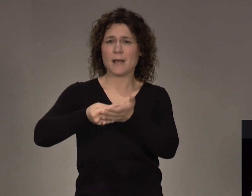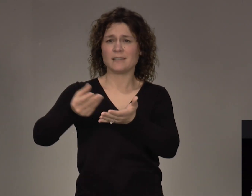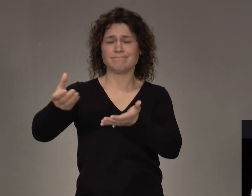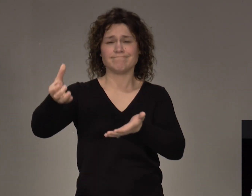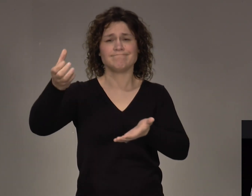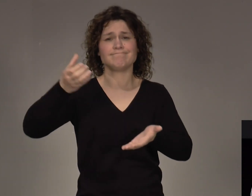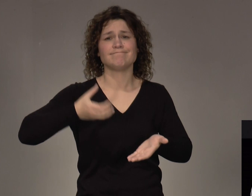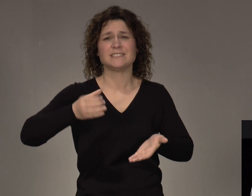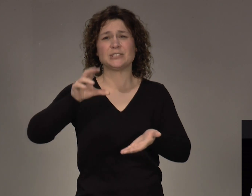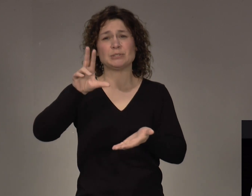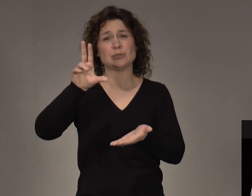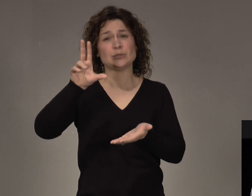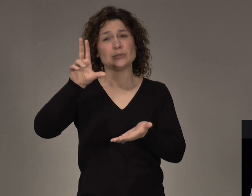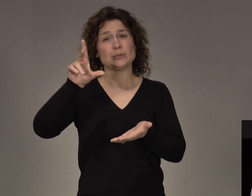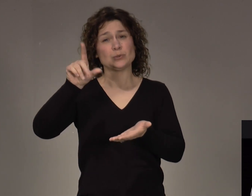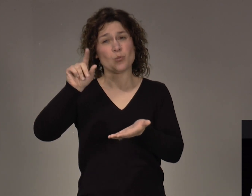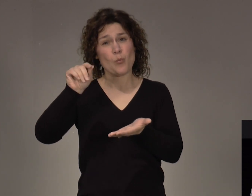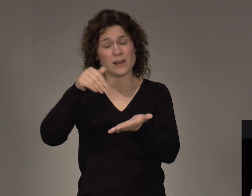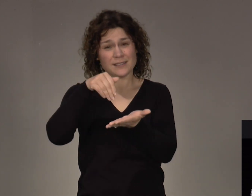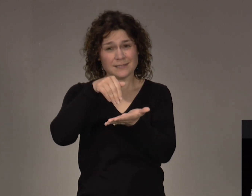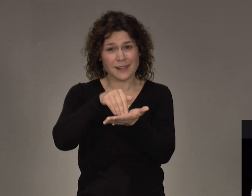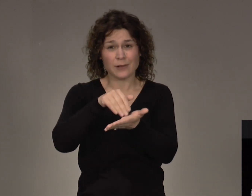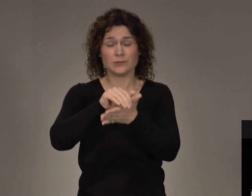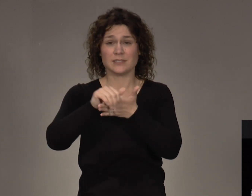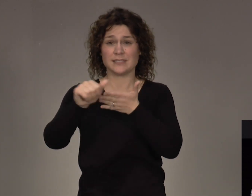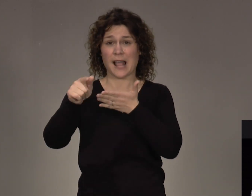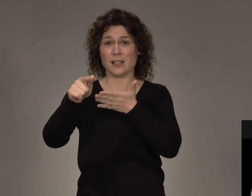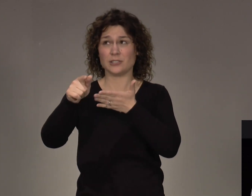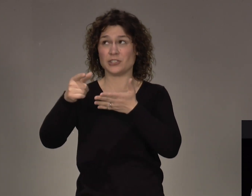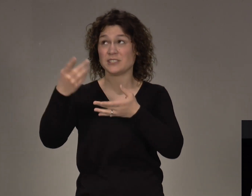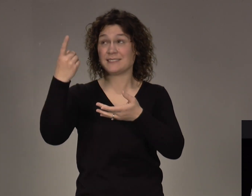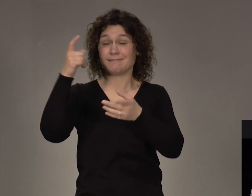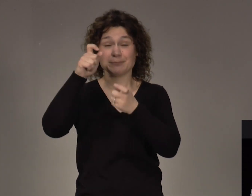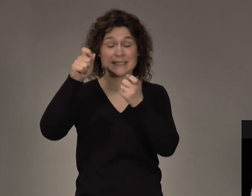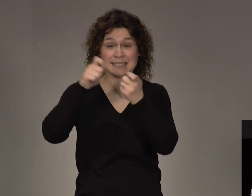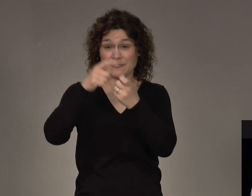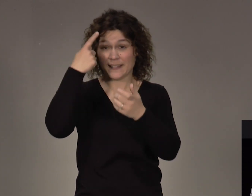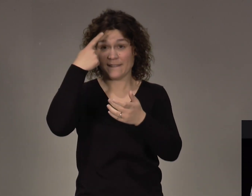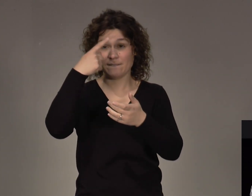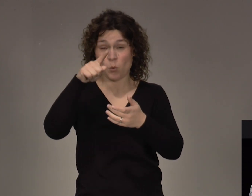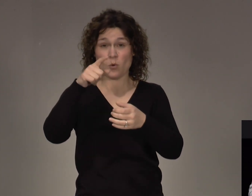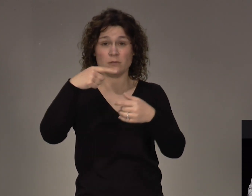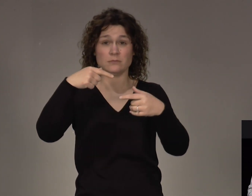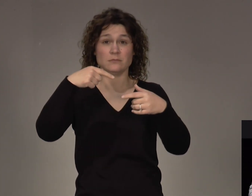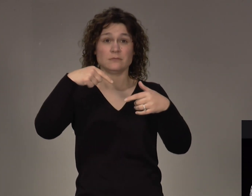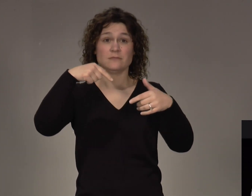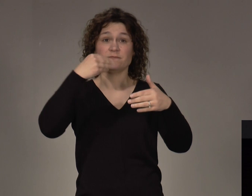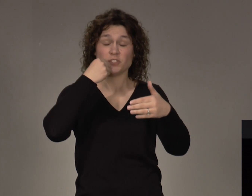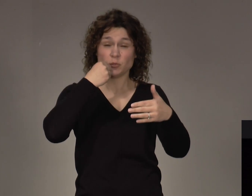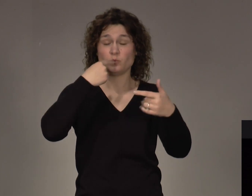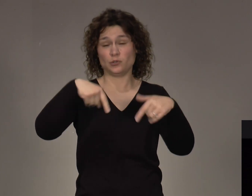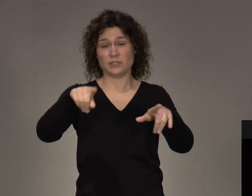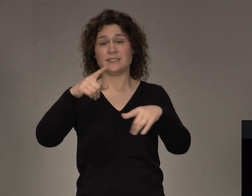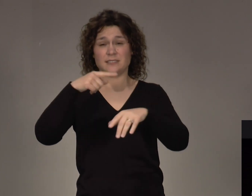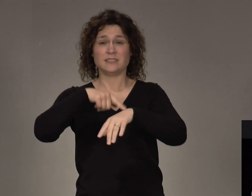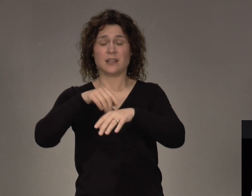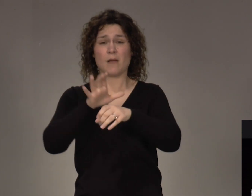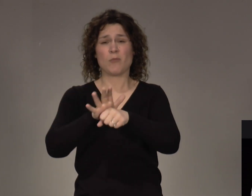a relief specifically for food during Covid-19. And our benevolence ministry